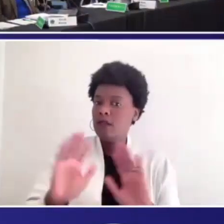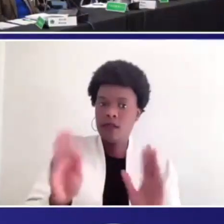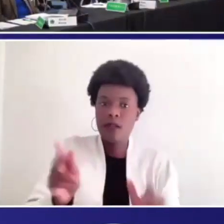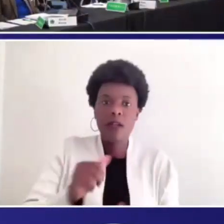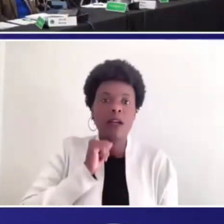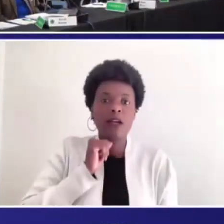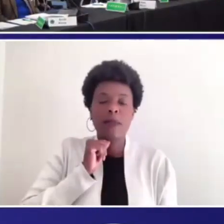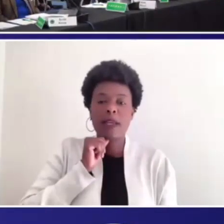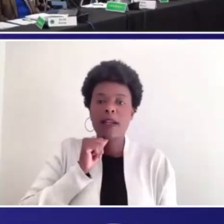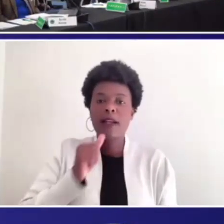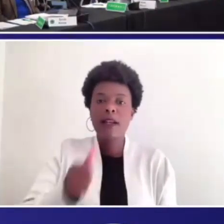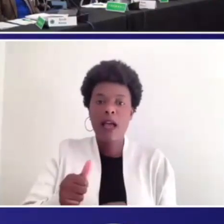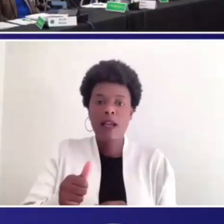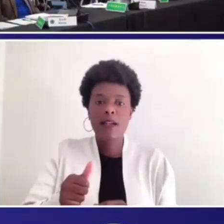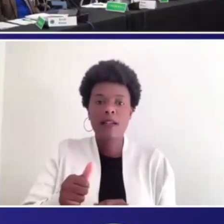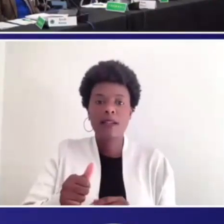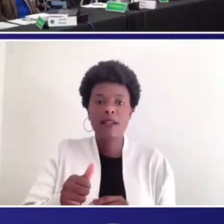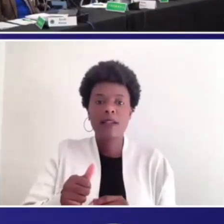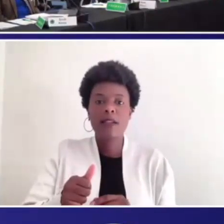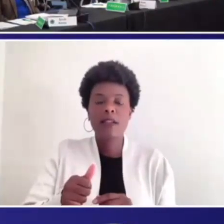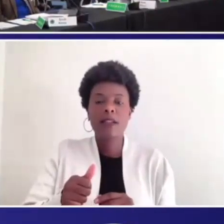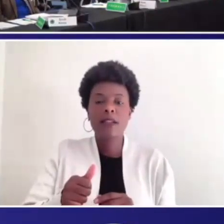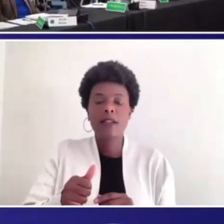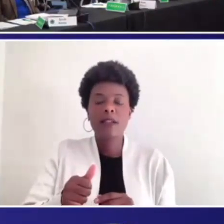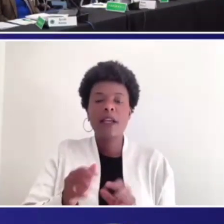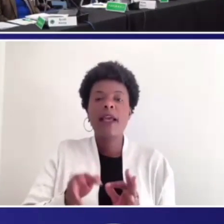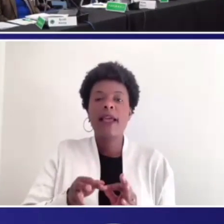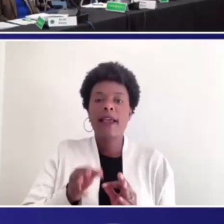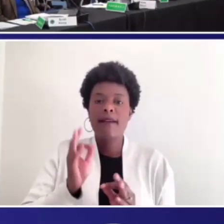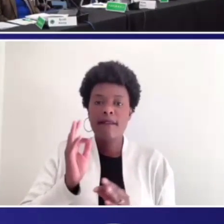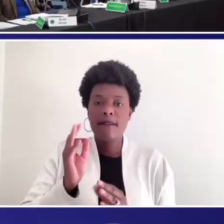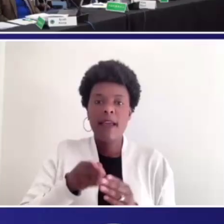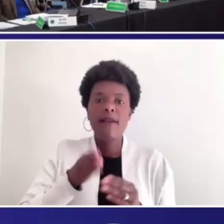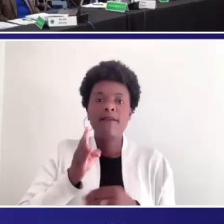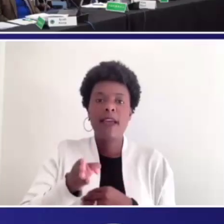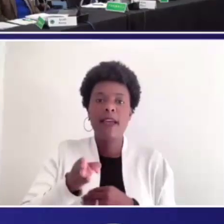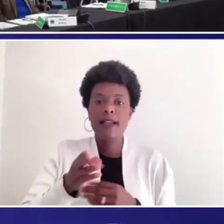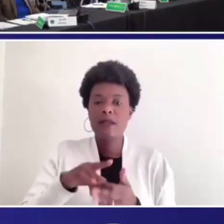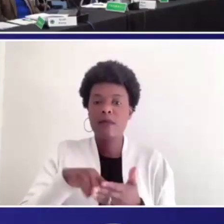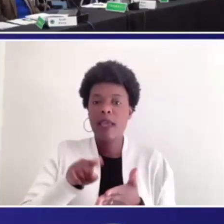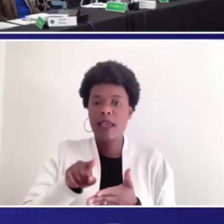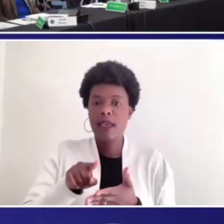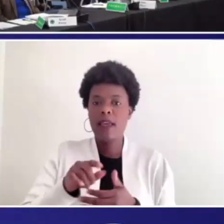I'm sorry, that it is not a advance payment. They don't want to advance it. They just want to -- yeah.